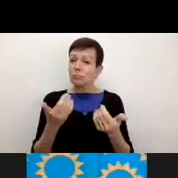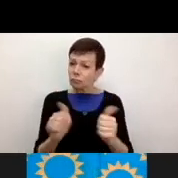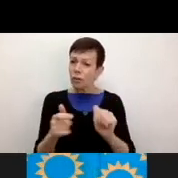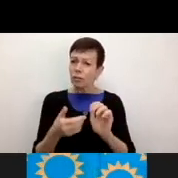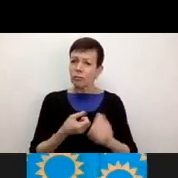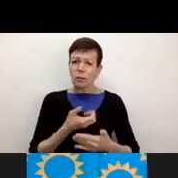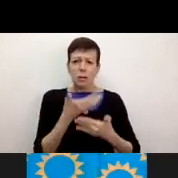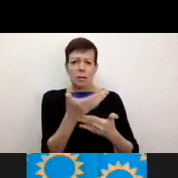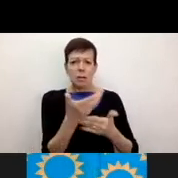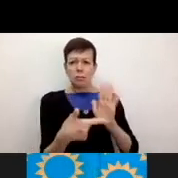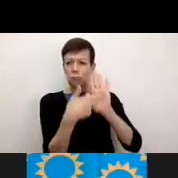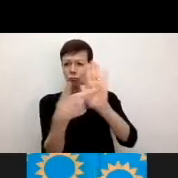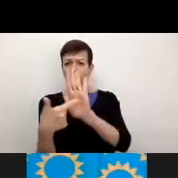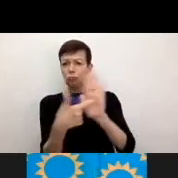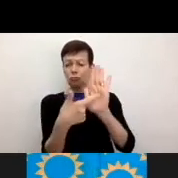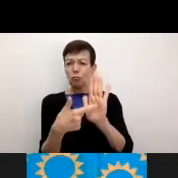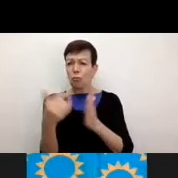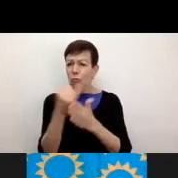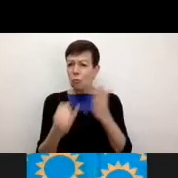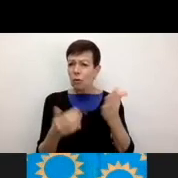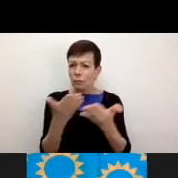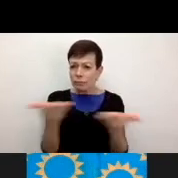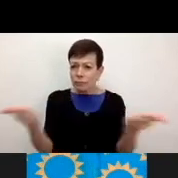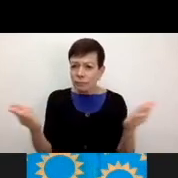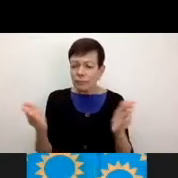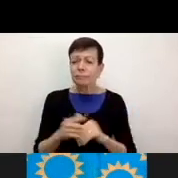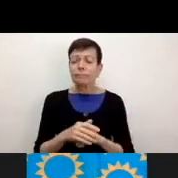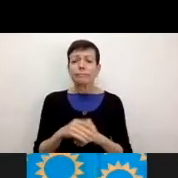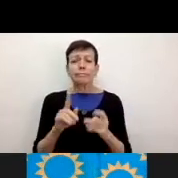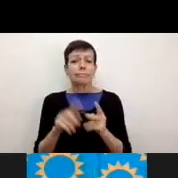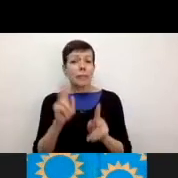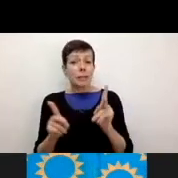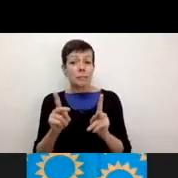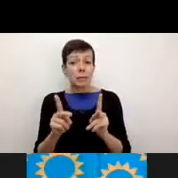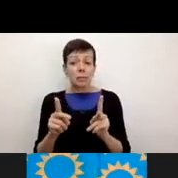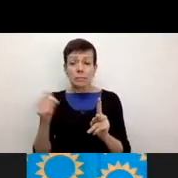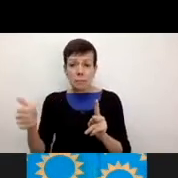public, who have a relationship with their artistic communities and their peers.